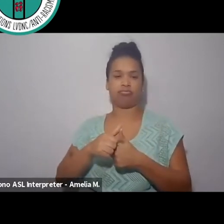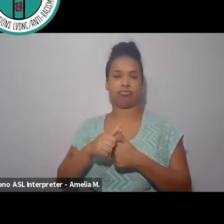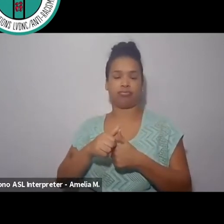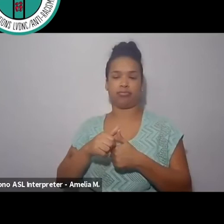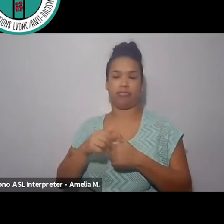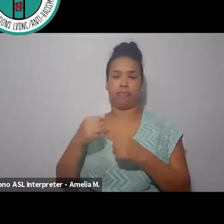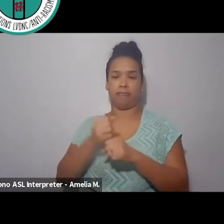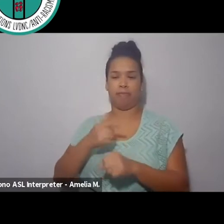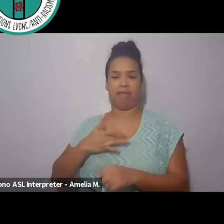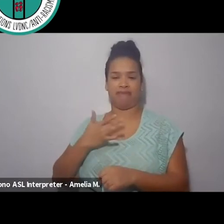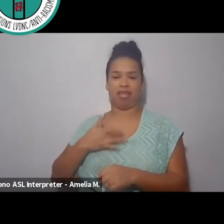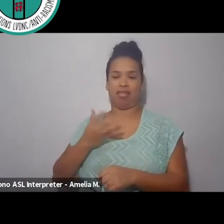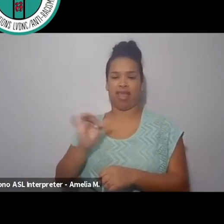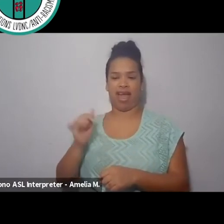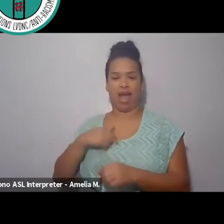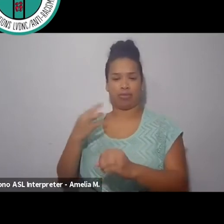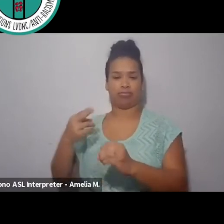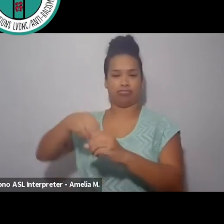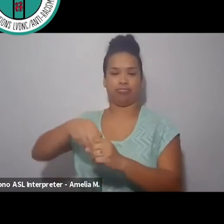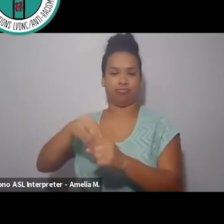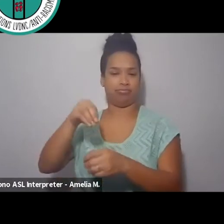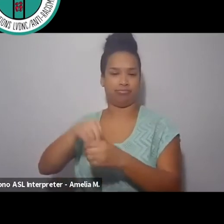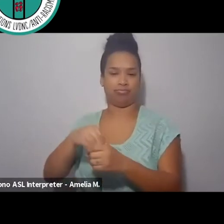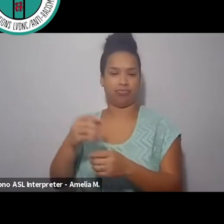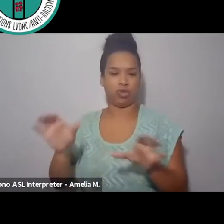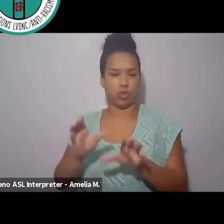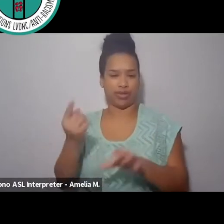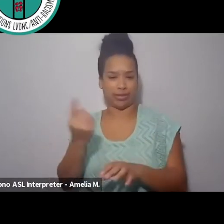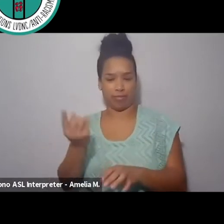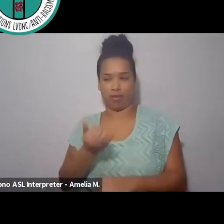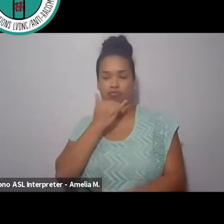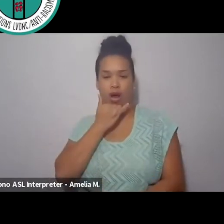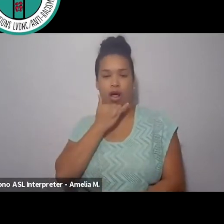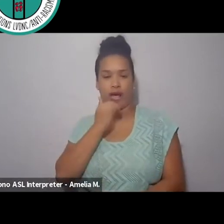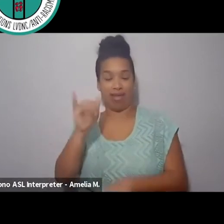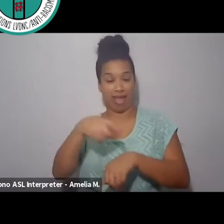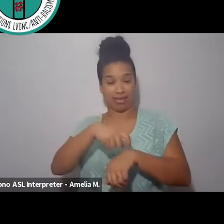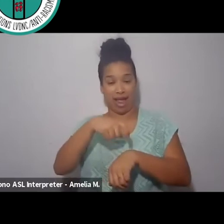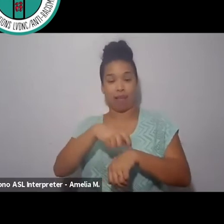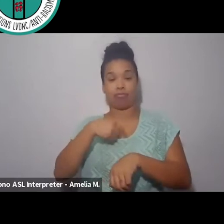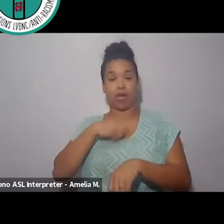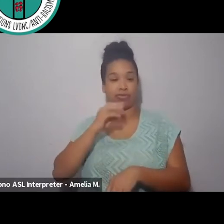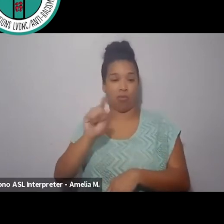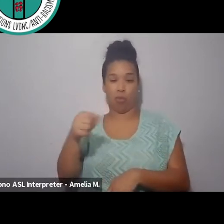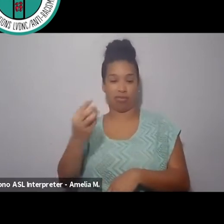in a sense of if I was participating if I was doing anything wrong. And at that point in time, I was in grade six. I probably wanted to watch power